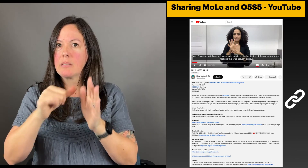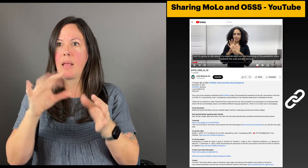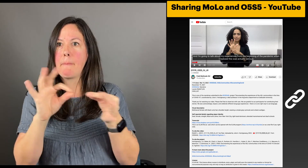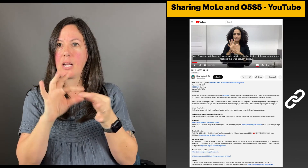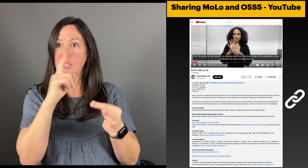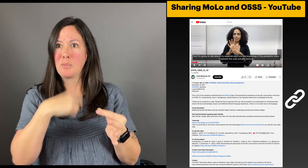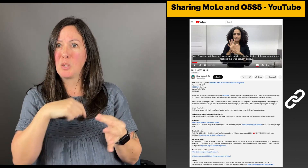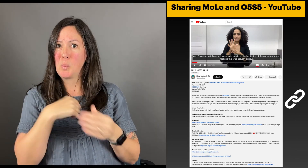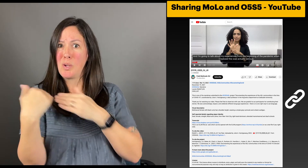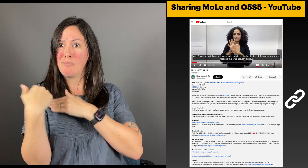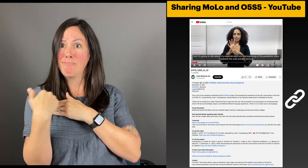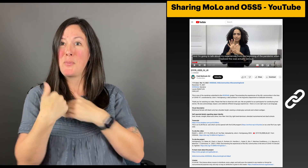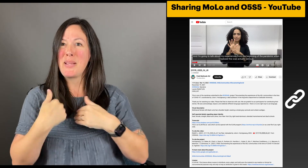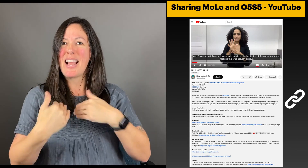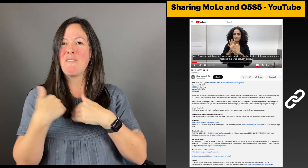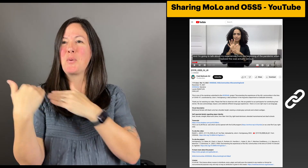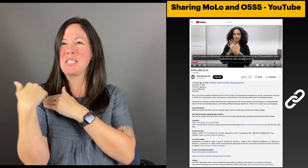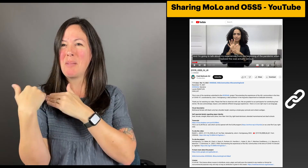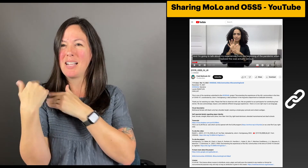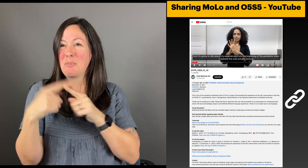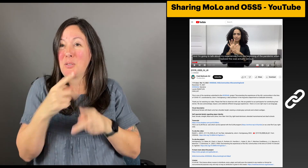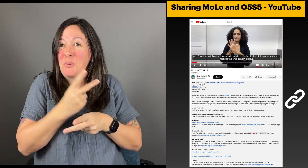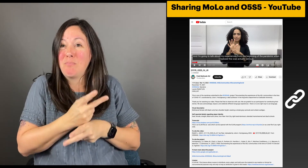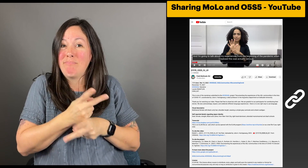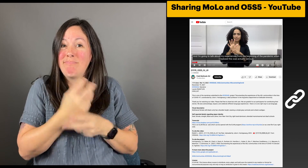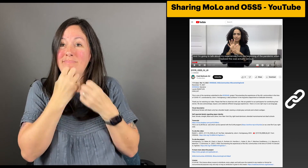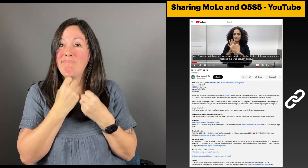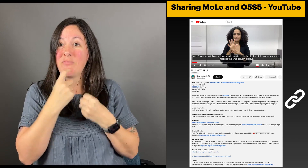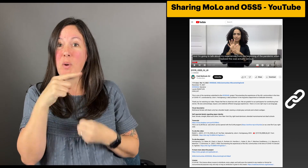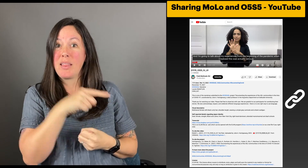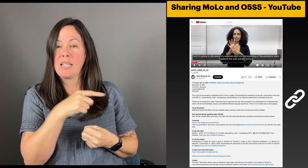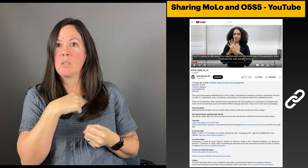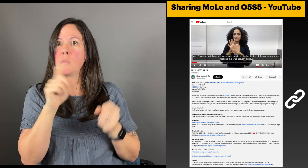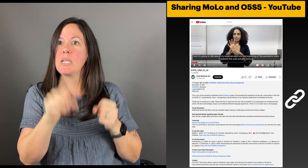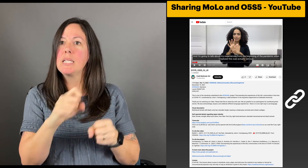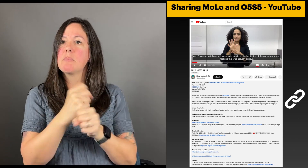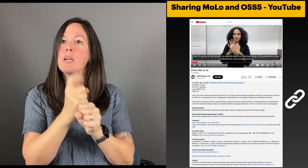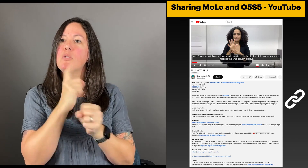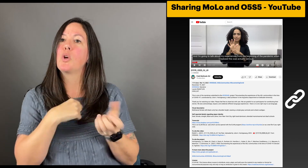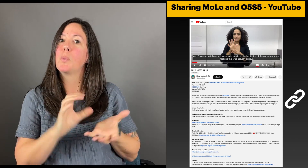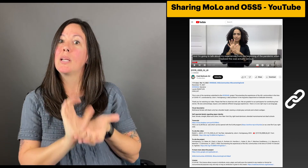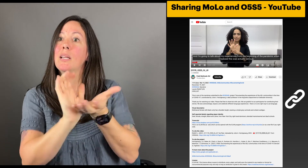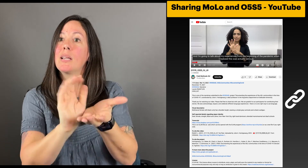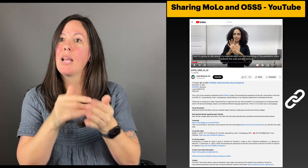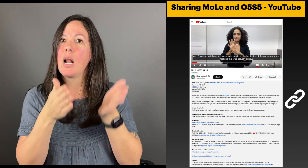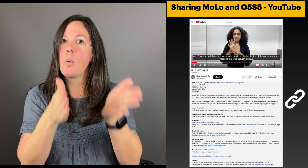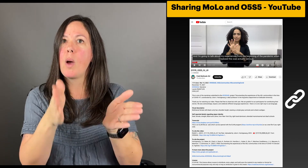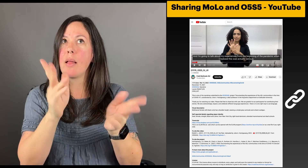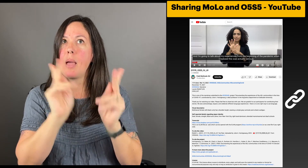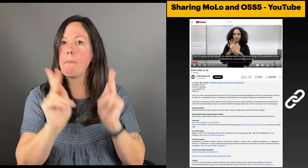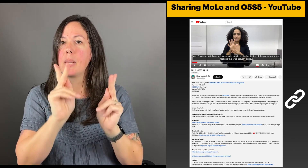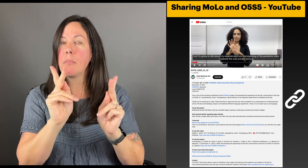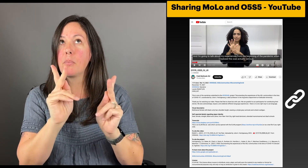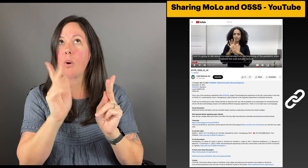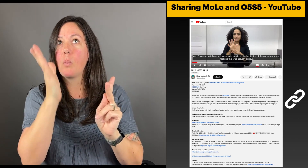variation that occurs within the Lang anguage and within individual uses and so we are responsible for taking care of